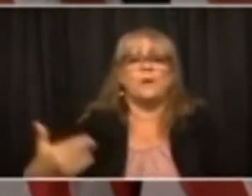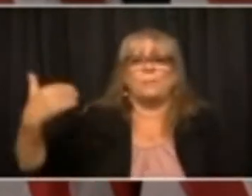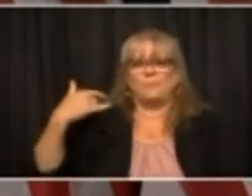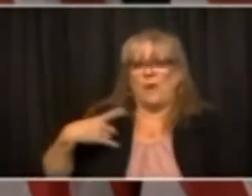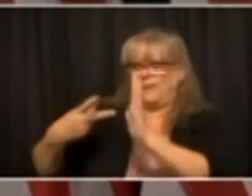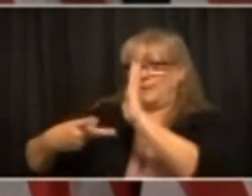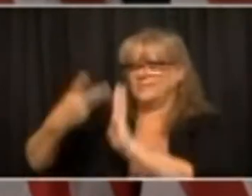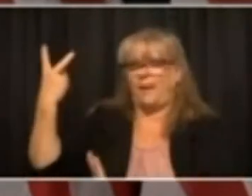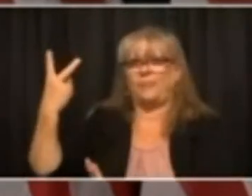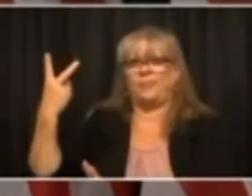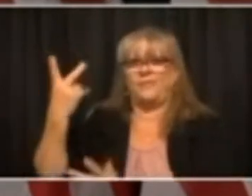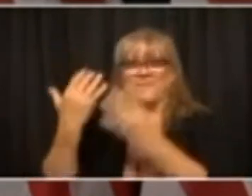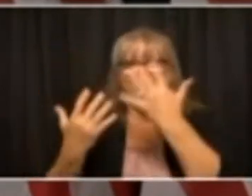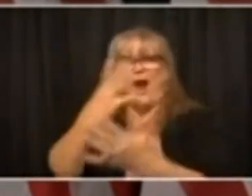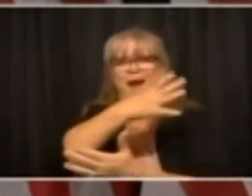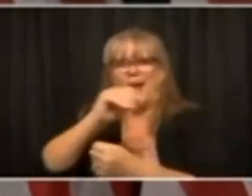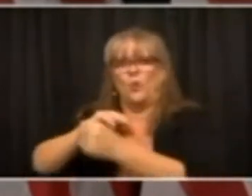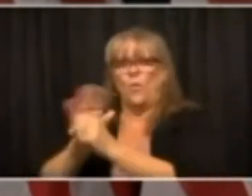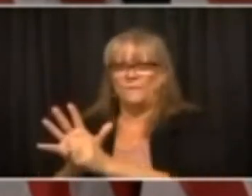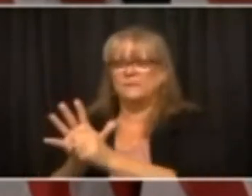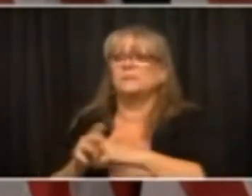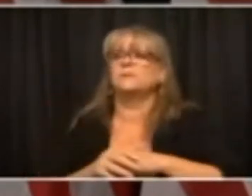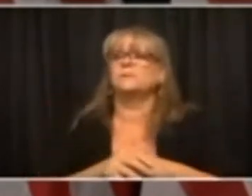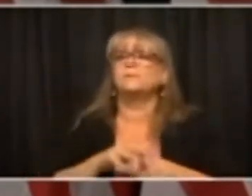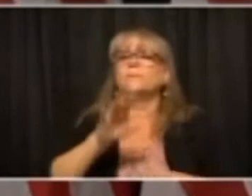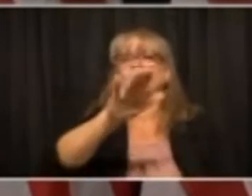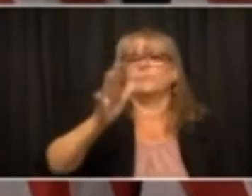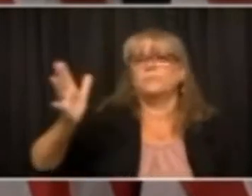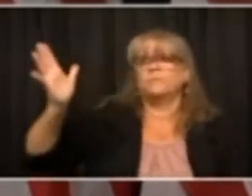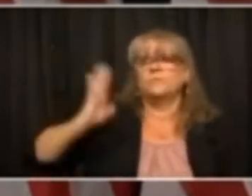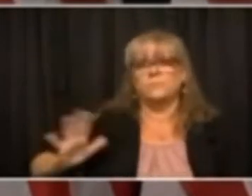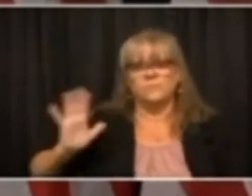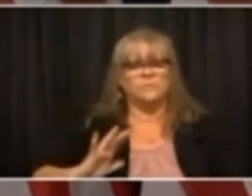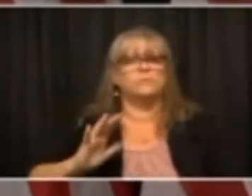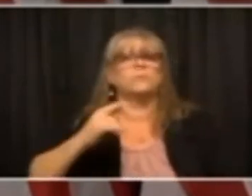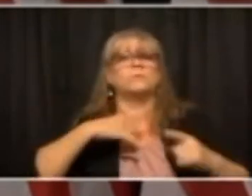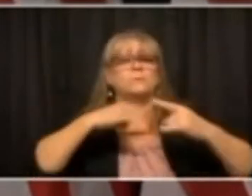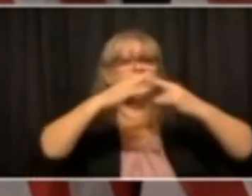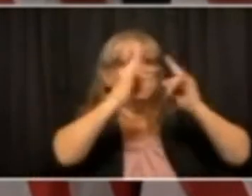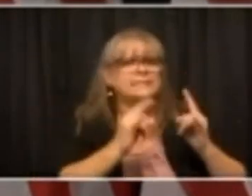in a fire camp for example and and now you know everyone is based